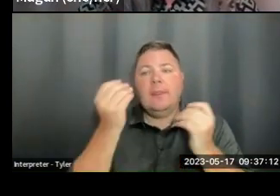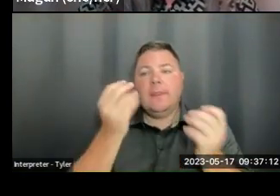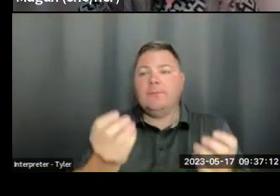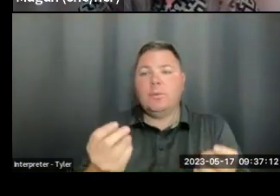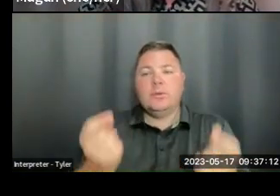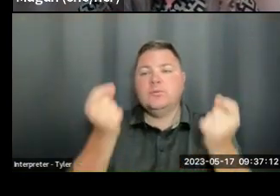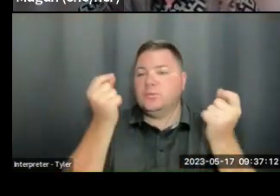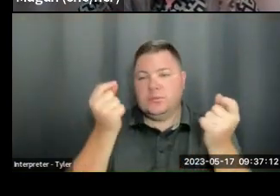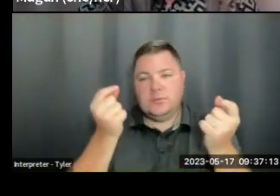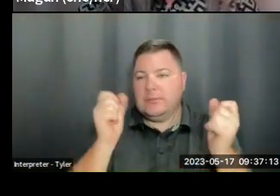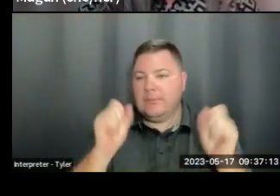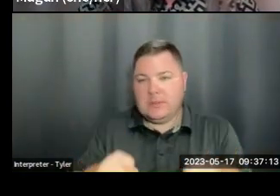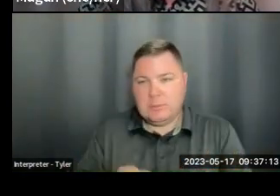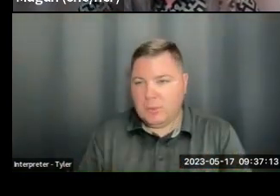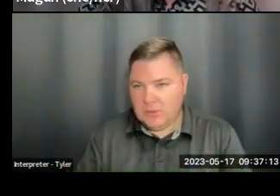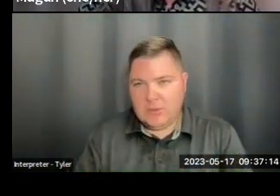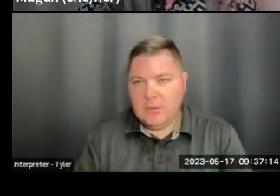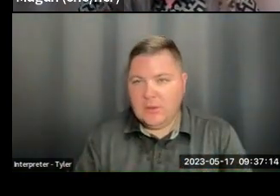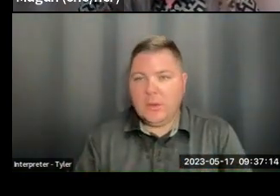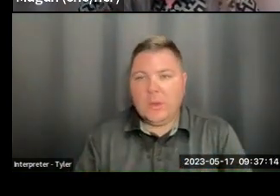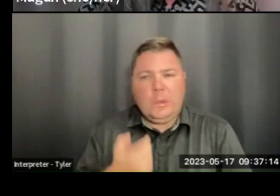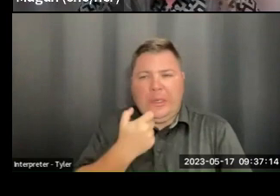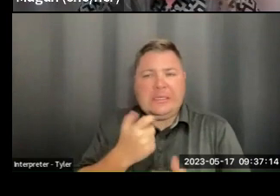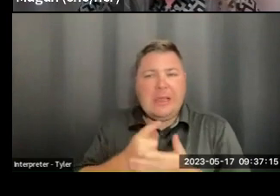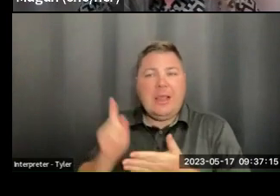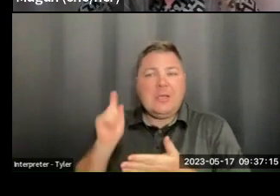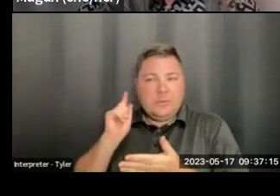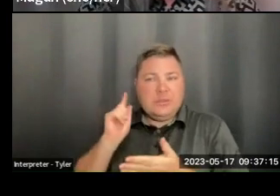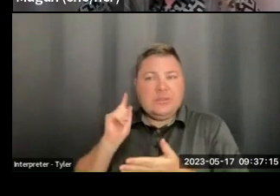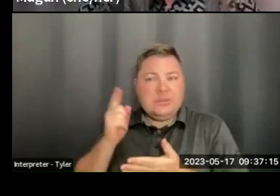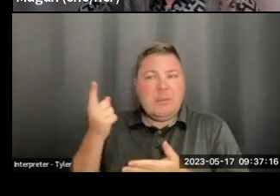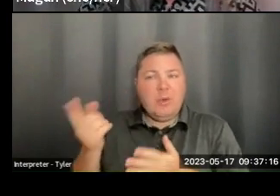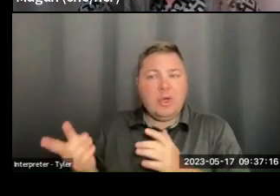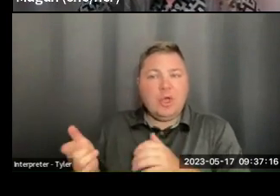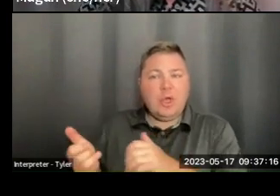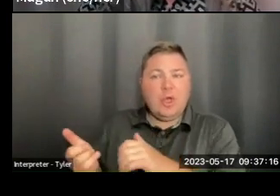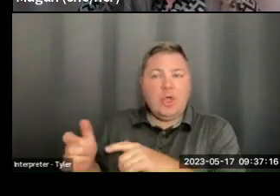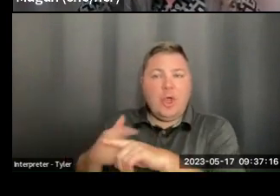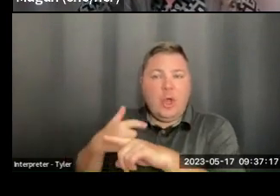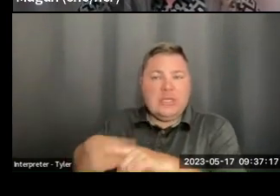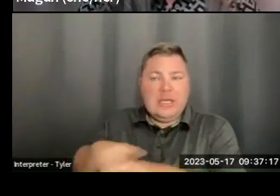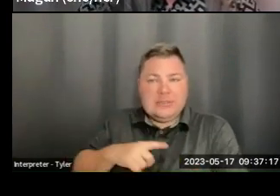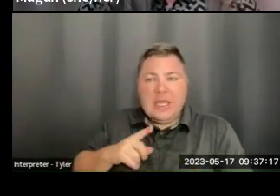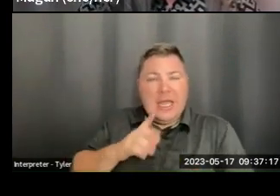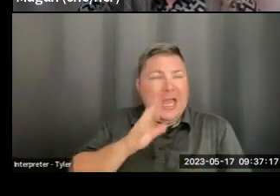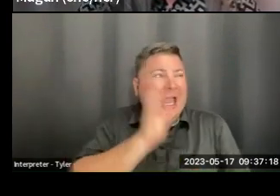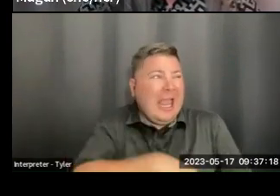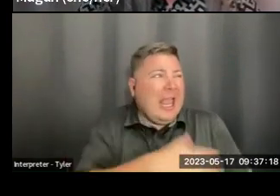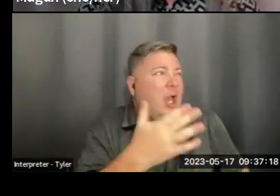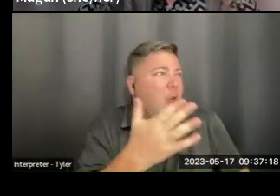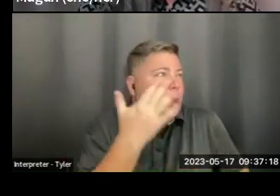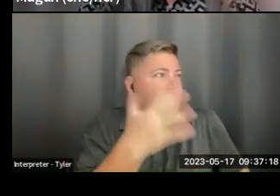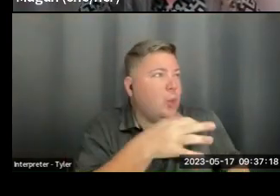be beyond the time given, let them know ASAP and we recently last week had